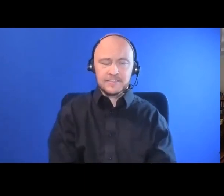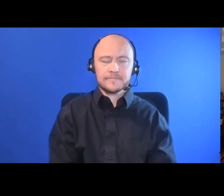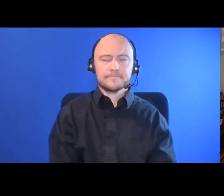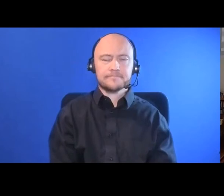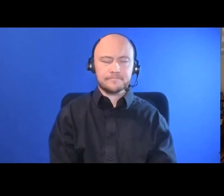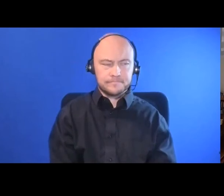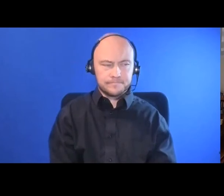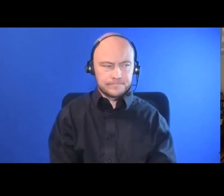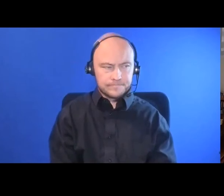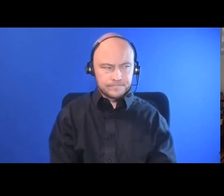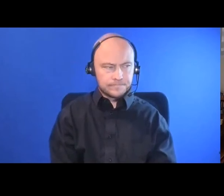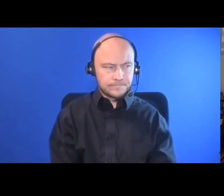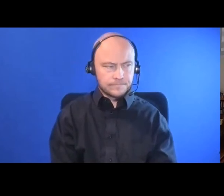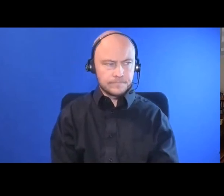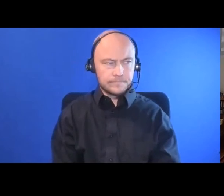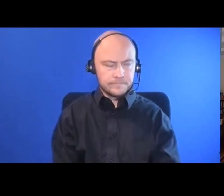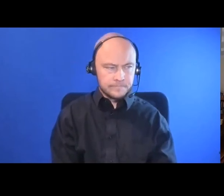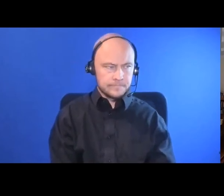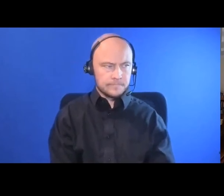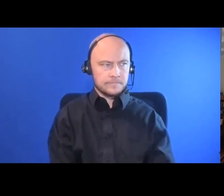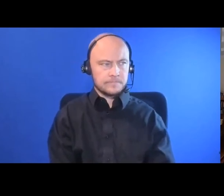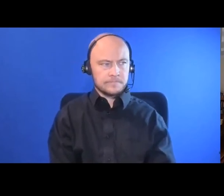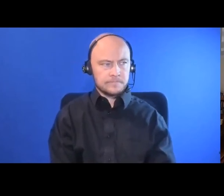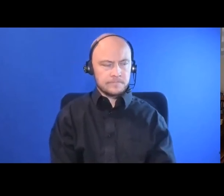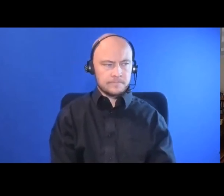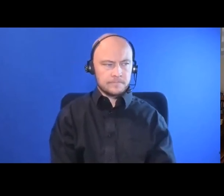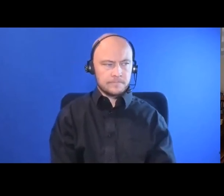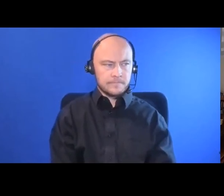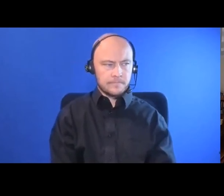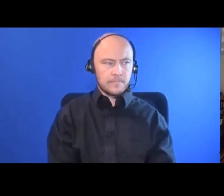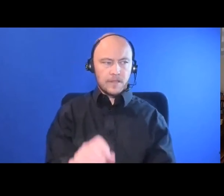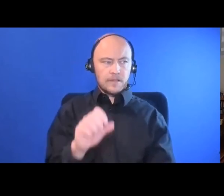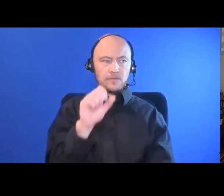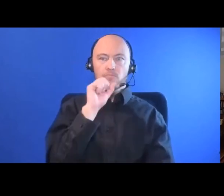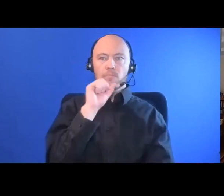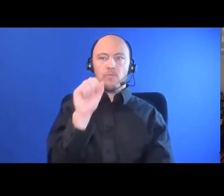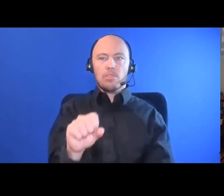but I would love to be able to write,